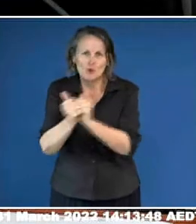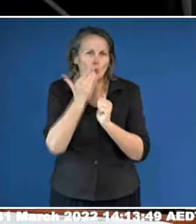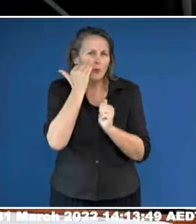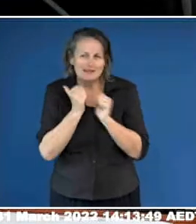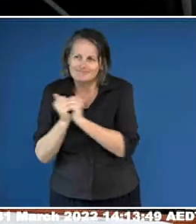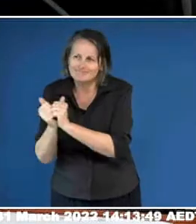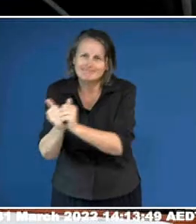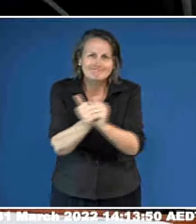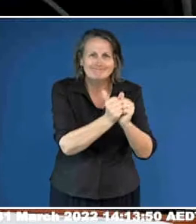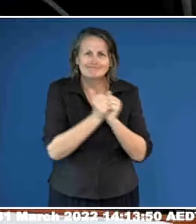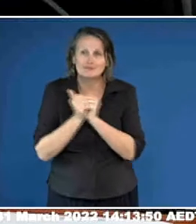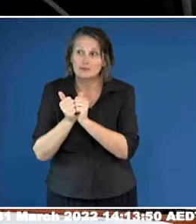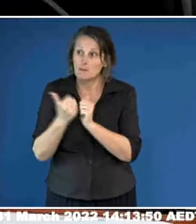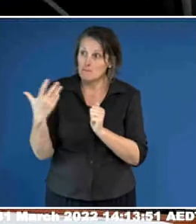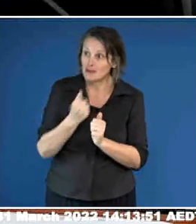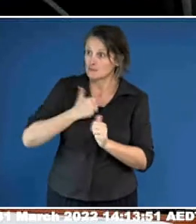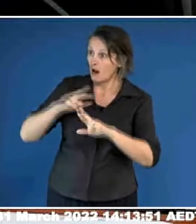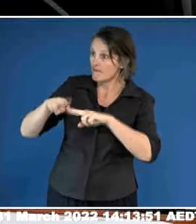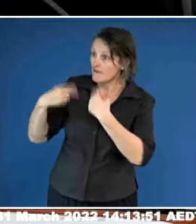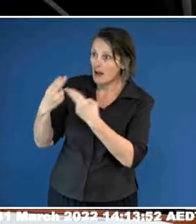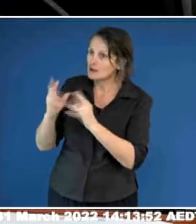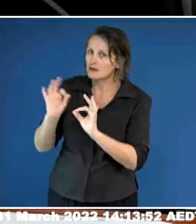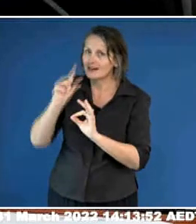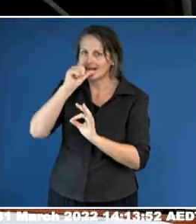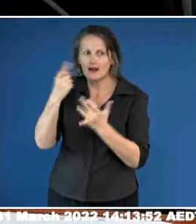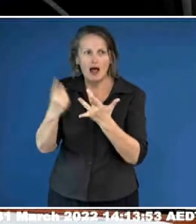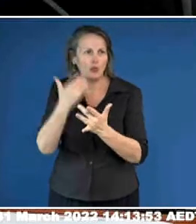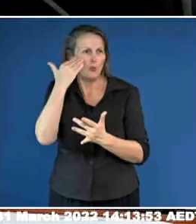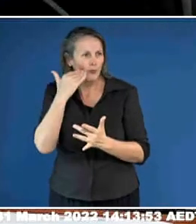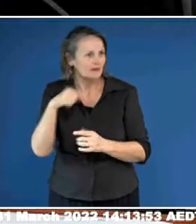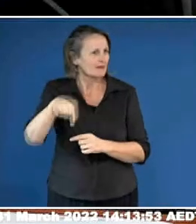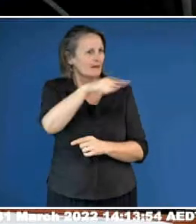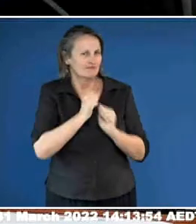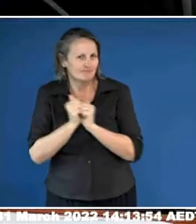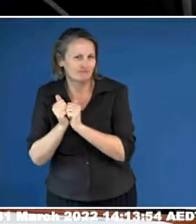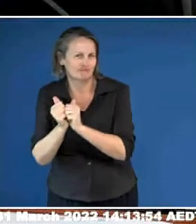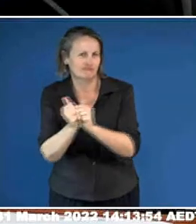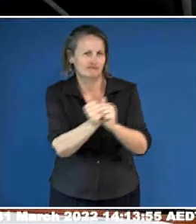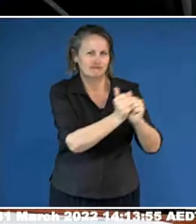have to be the blood sisters, but it can be the unity that women bring to supporting each